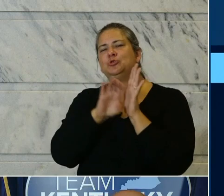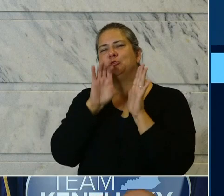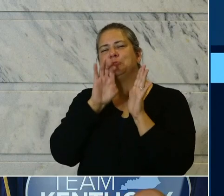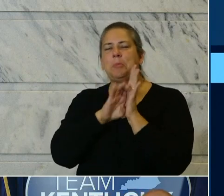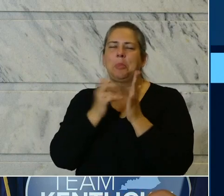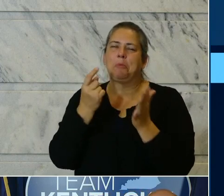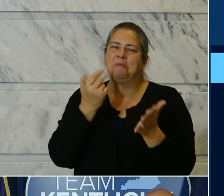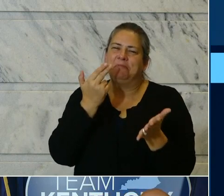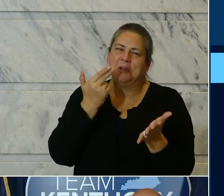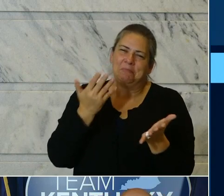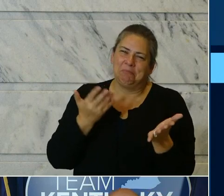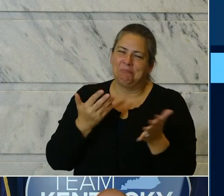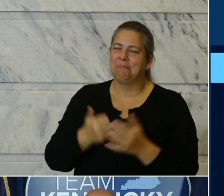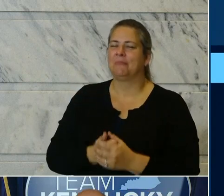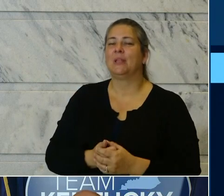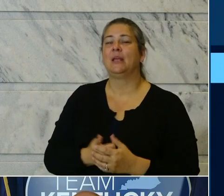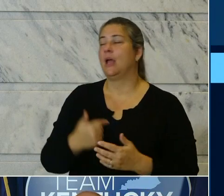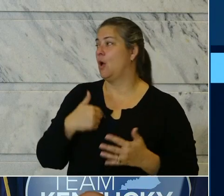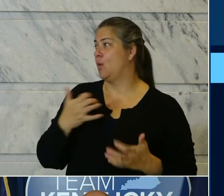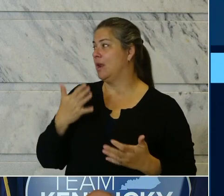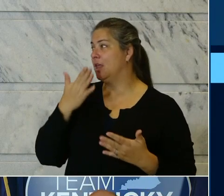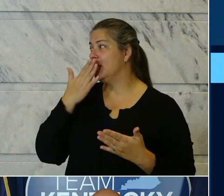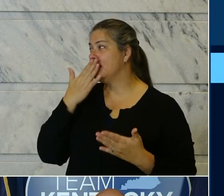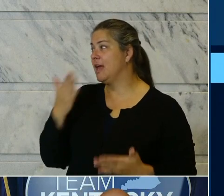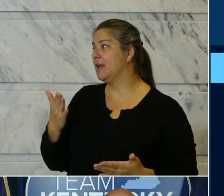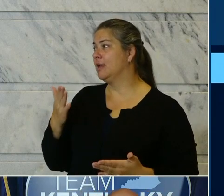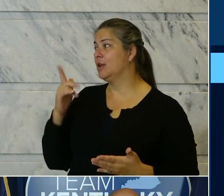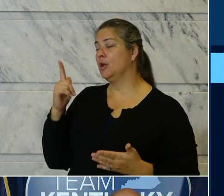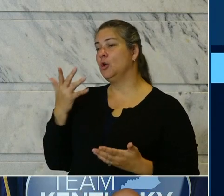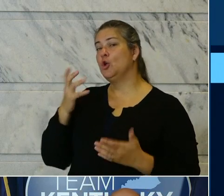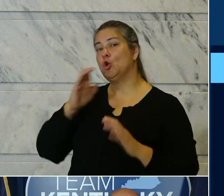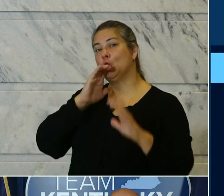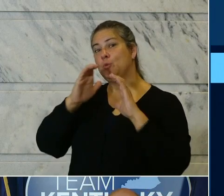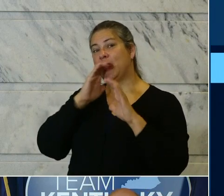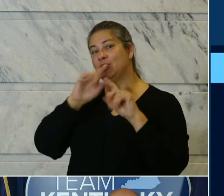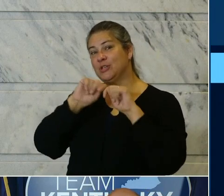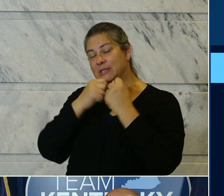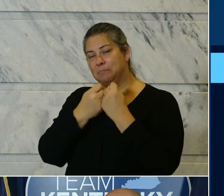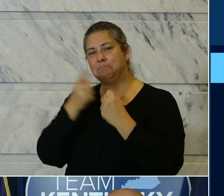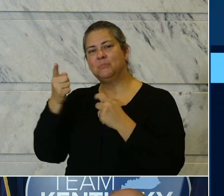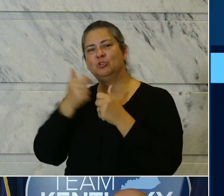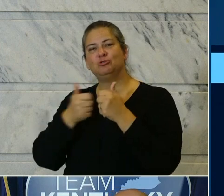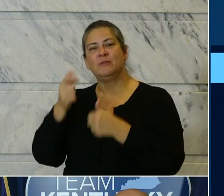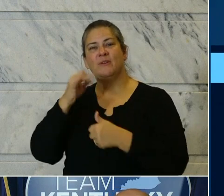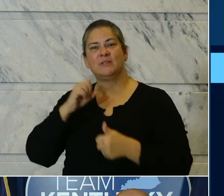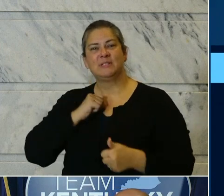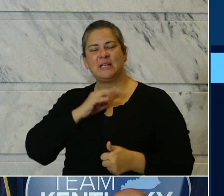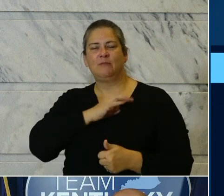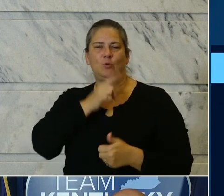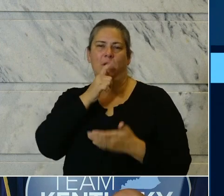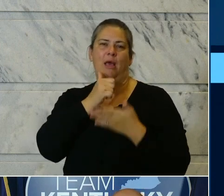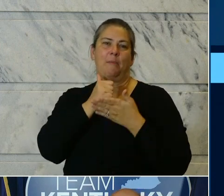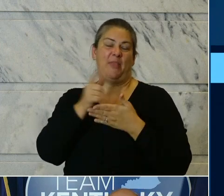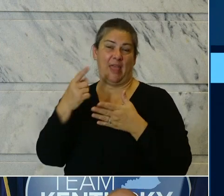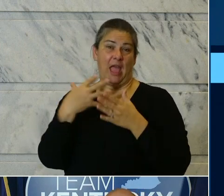THE SHOW A FEW PICTURES THAT'LL GIVE YOU AN EXAMPLE AND MAYBE A